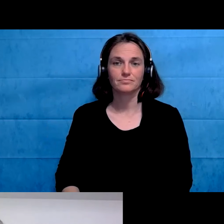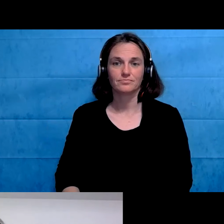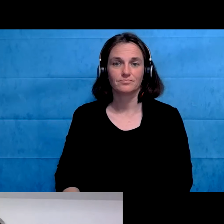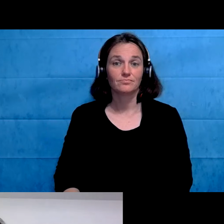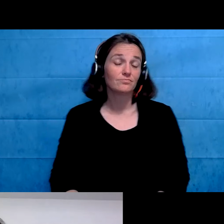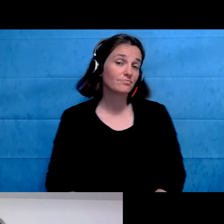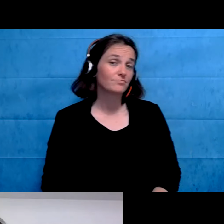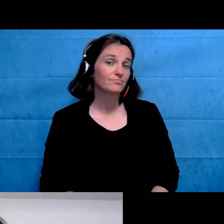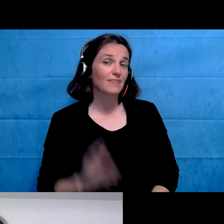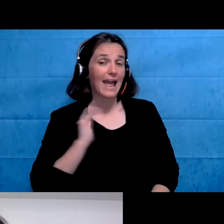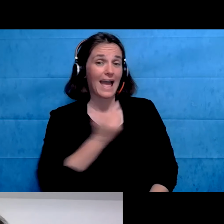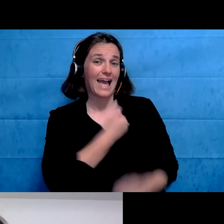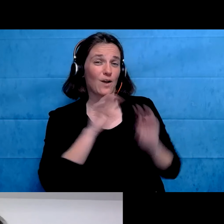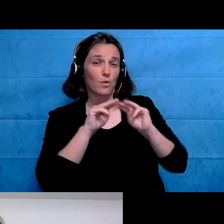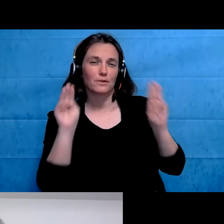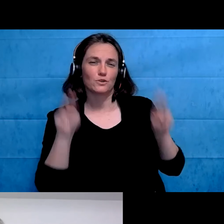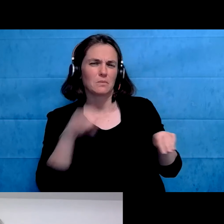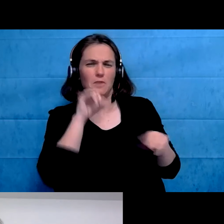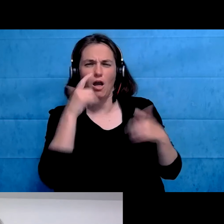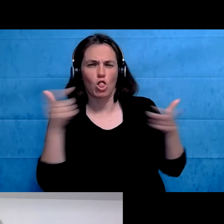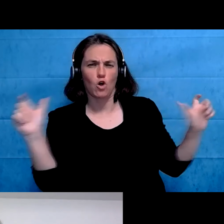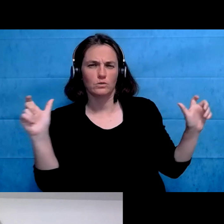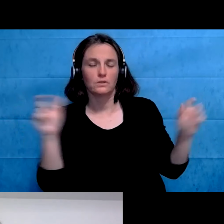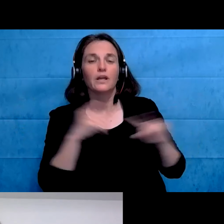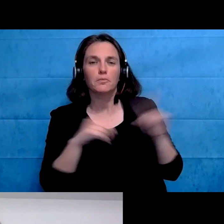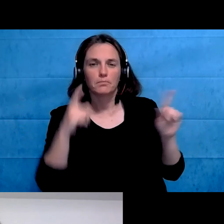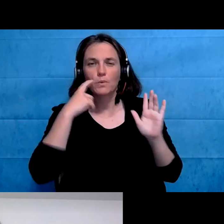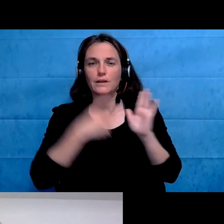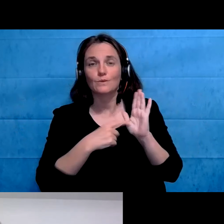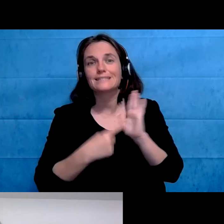Our museum is not very big, but we noticed that sometimes people will start out,